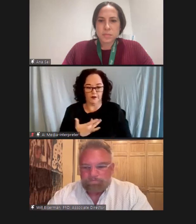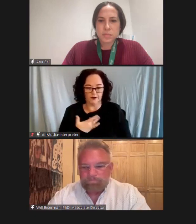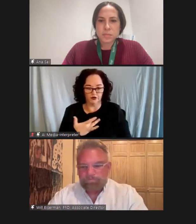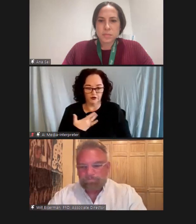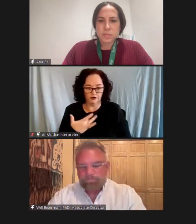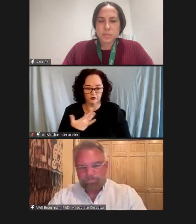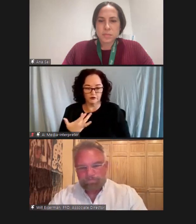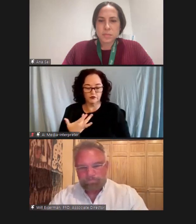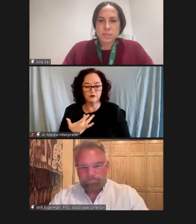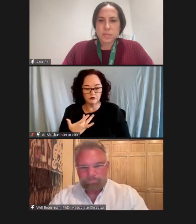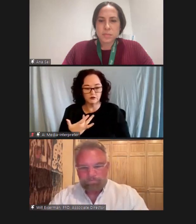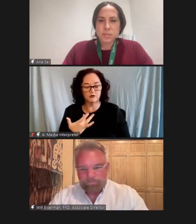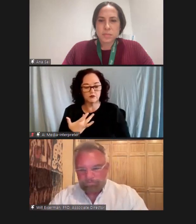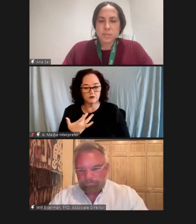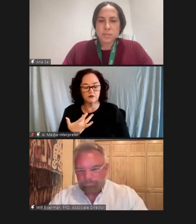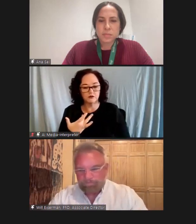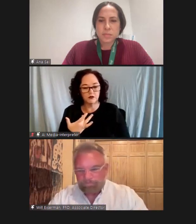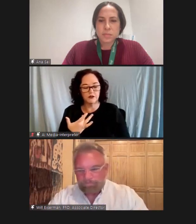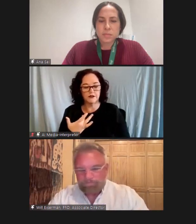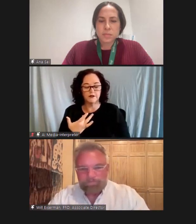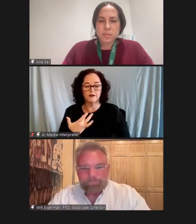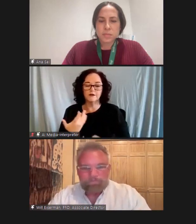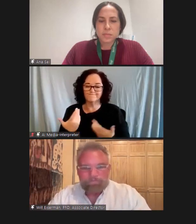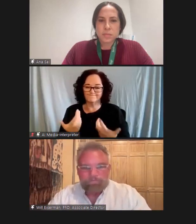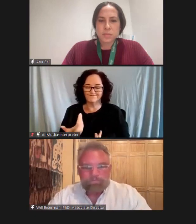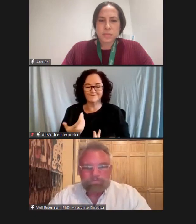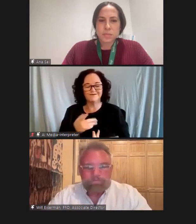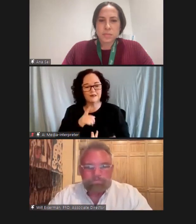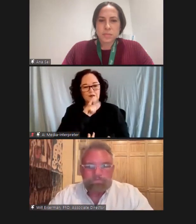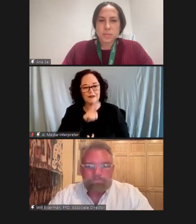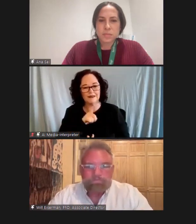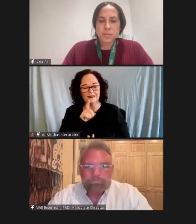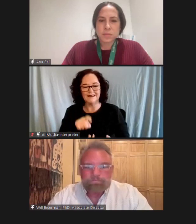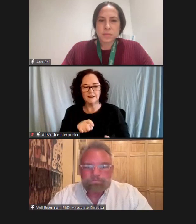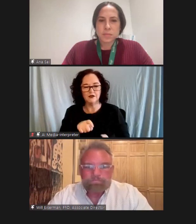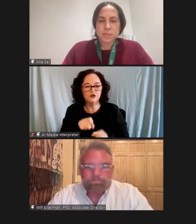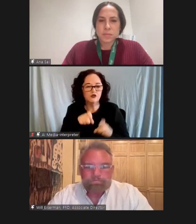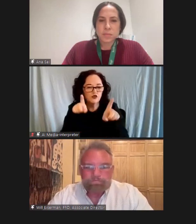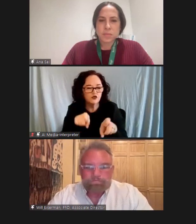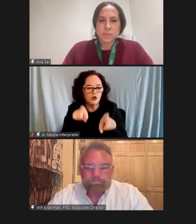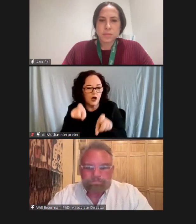where you would really have to look at